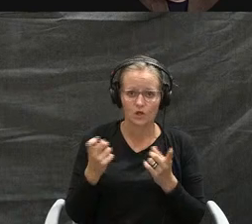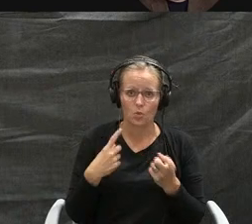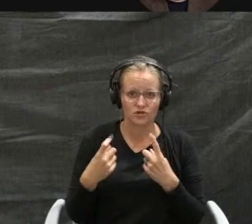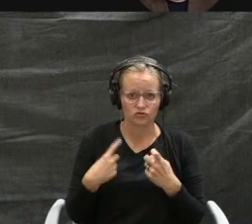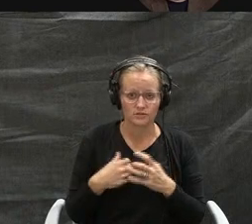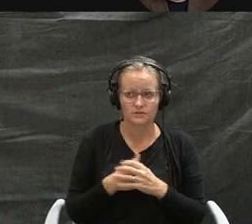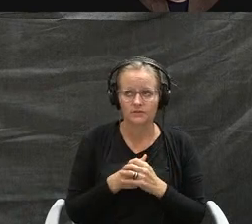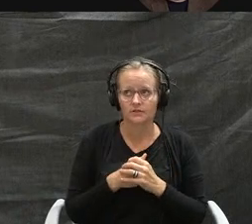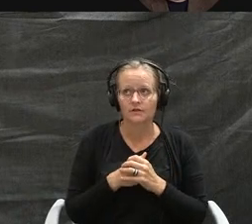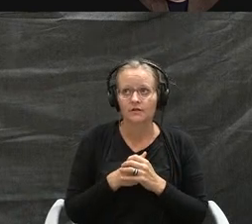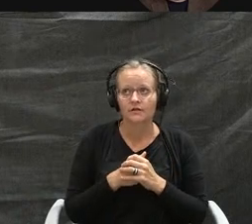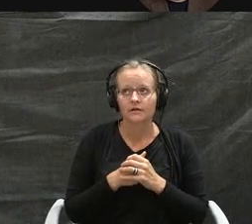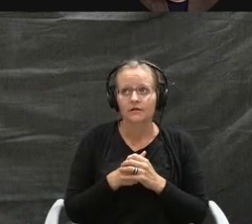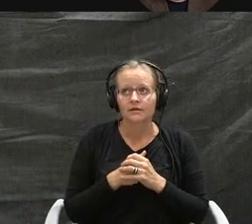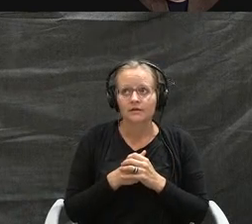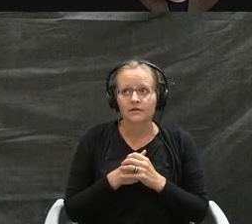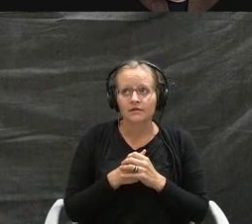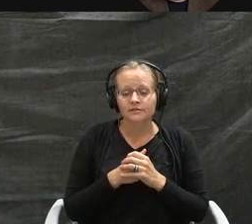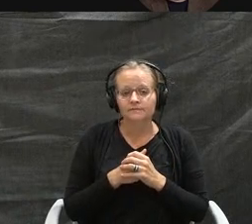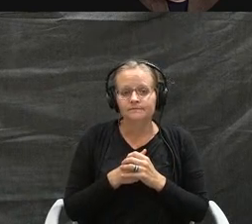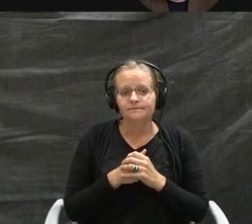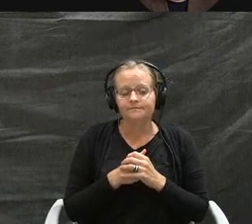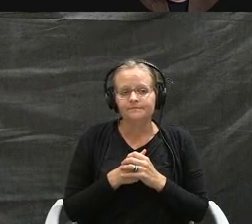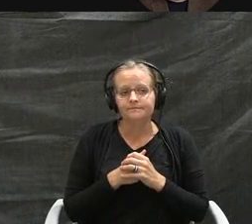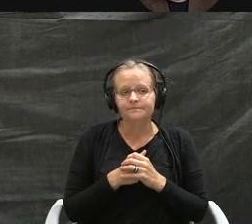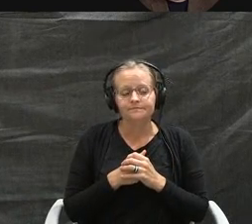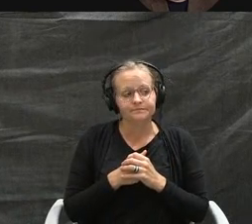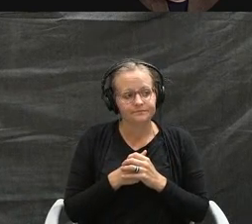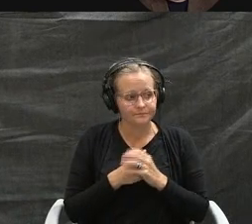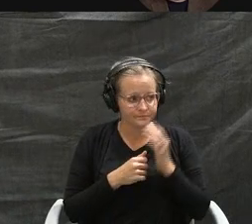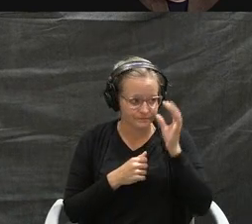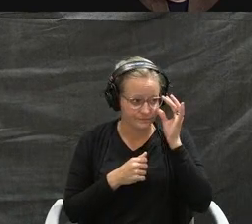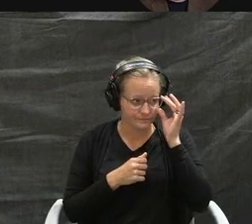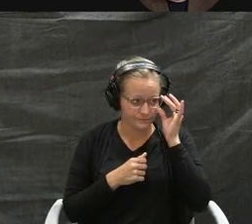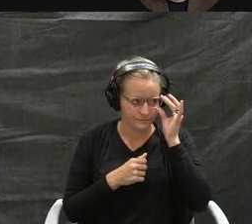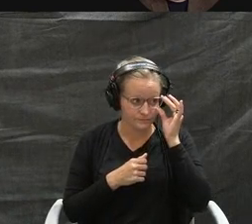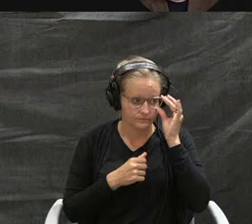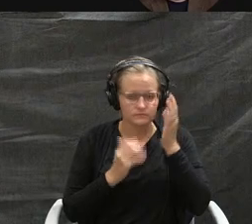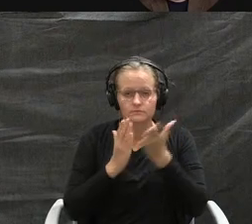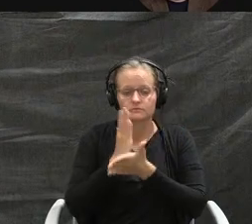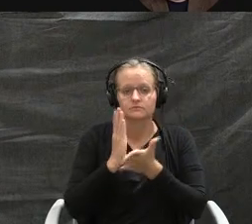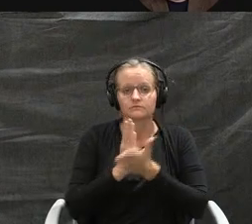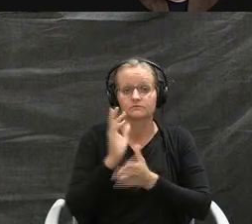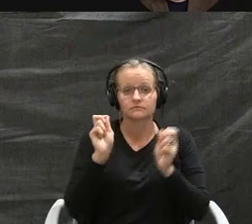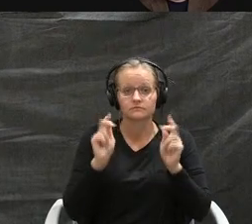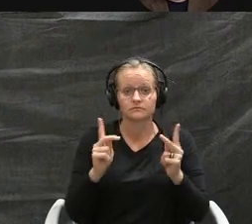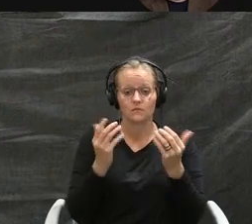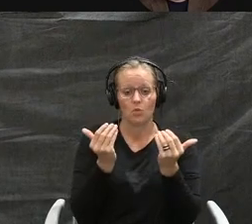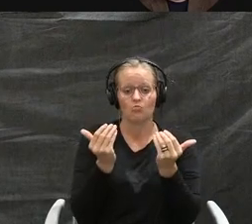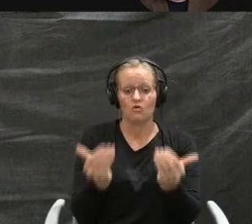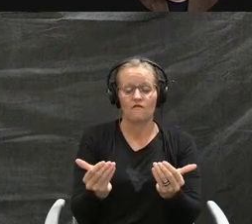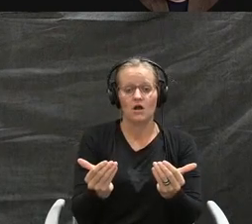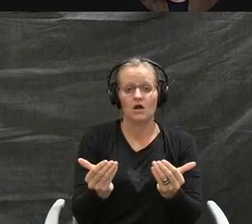Bourgeois? Right, OK? So we can move on to roll call vote